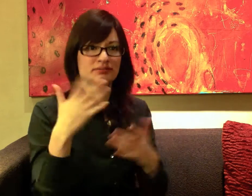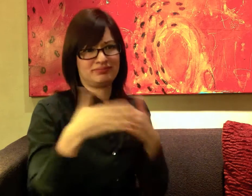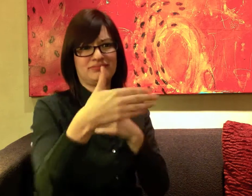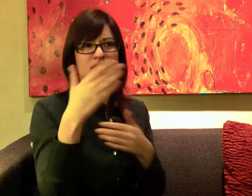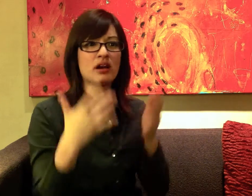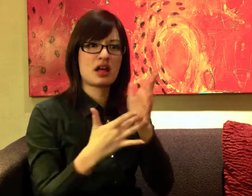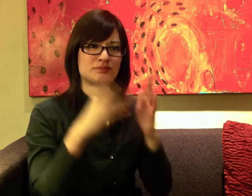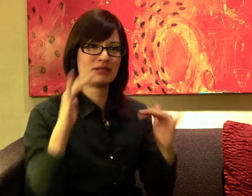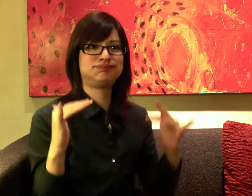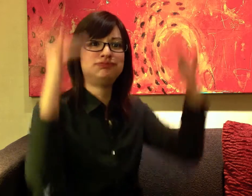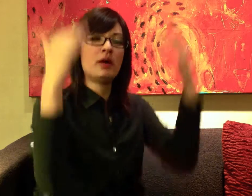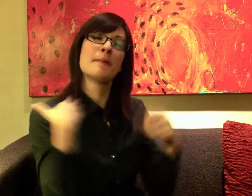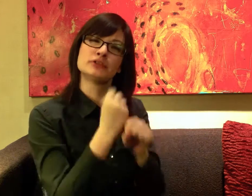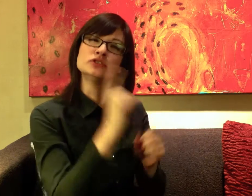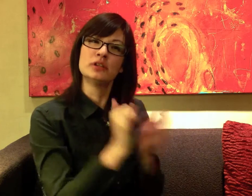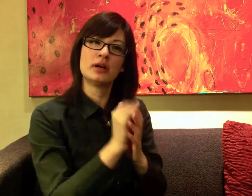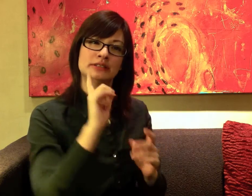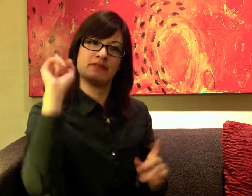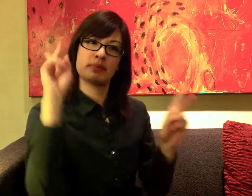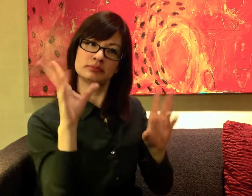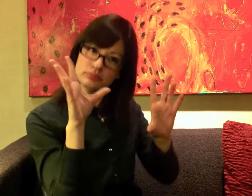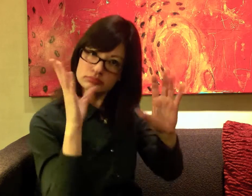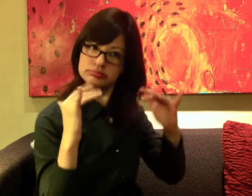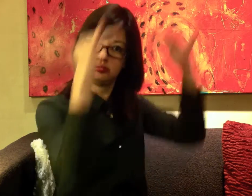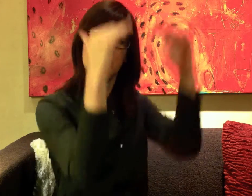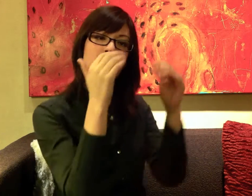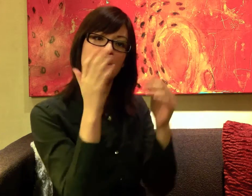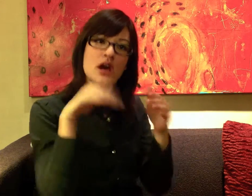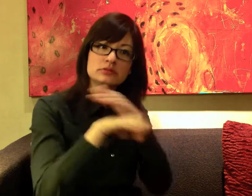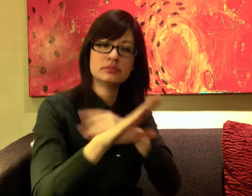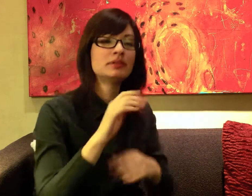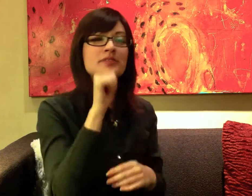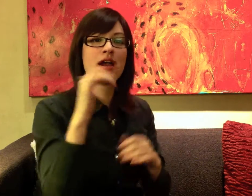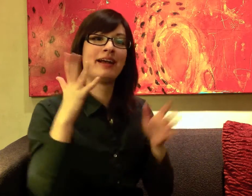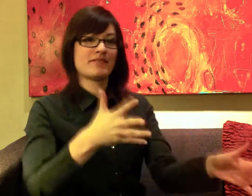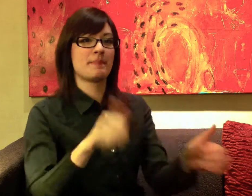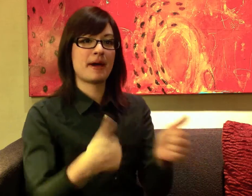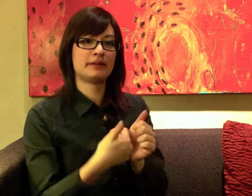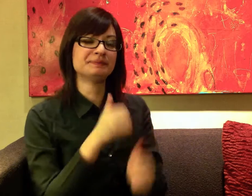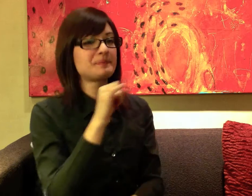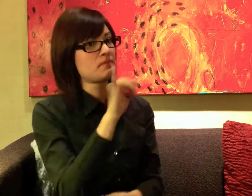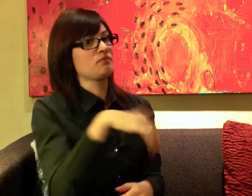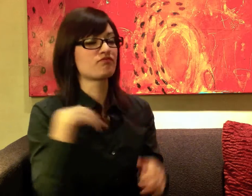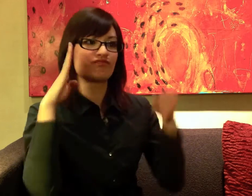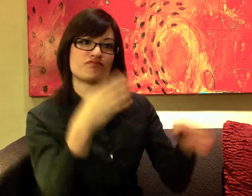We know as we move towards to the future, technology will continue to advance. We want to make sure that the Deaf people are getting access to that by not leaving them behind. That is my focus.